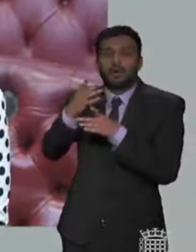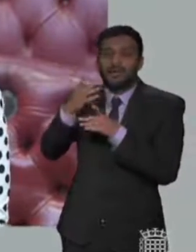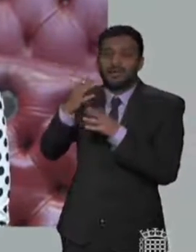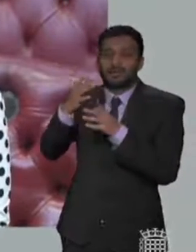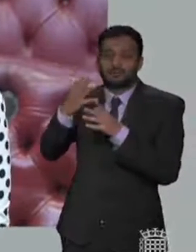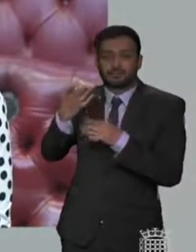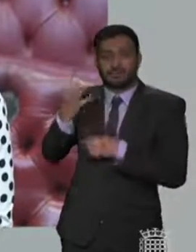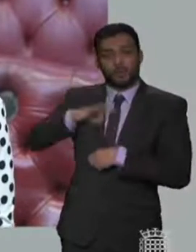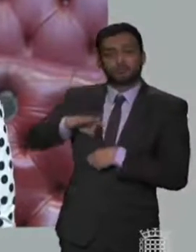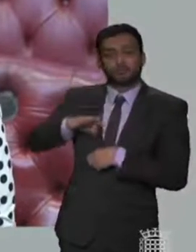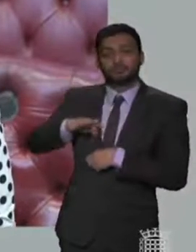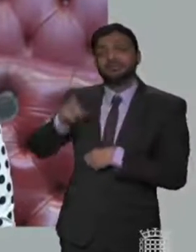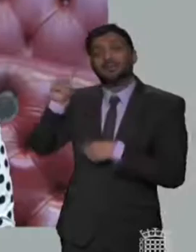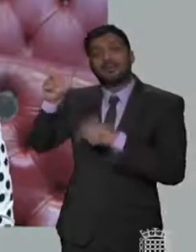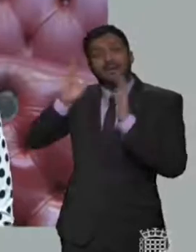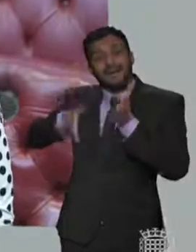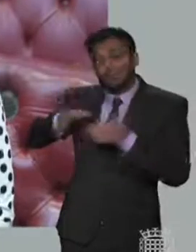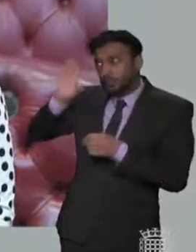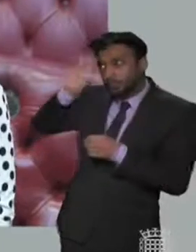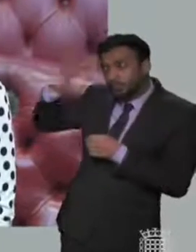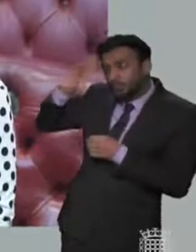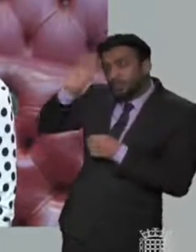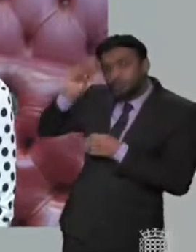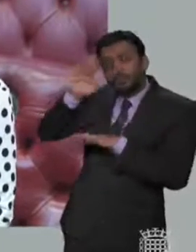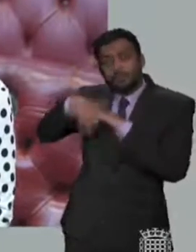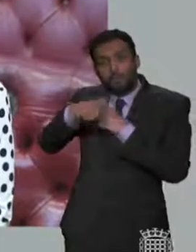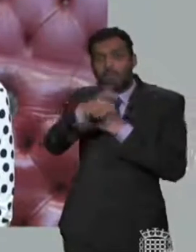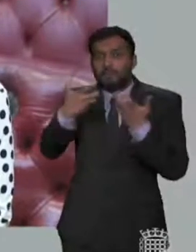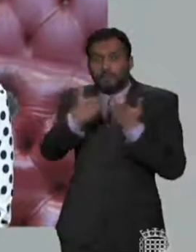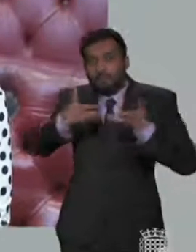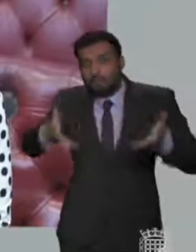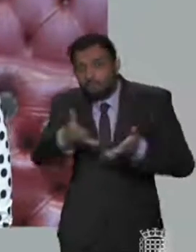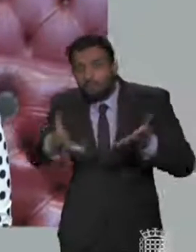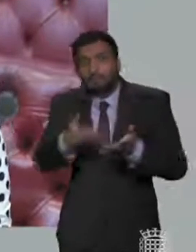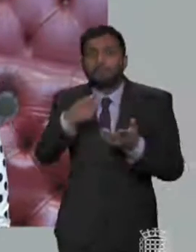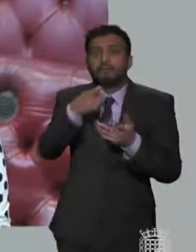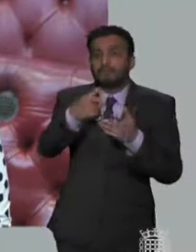and facilitation of british sign language by ministerial departments so could the noble